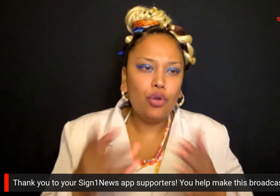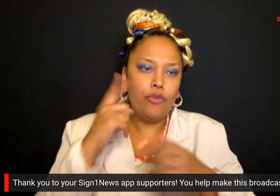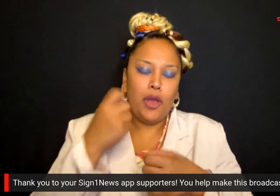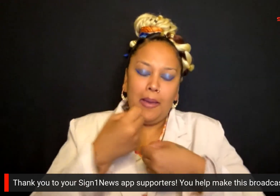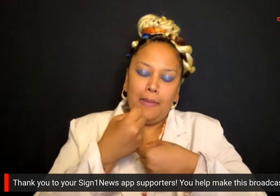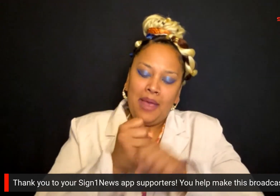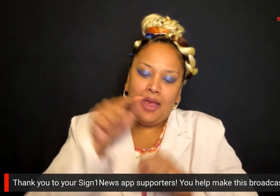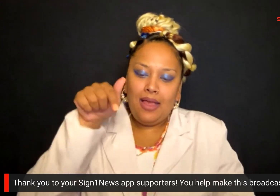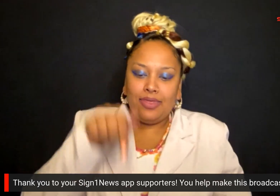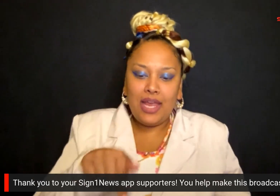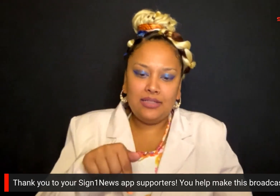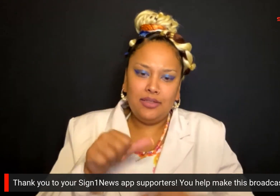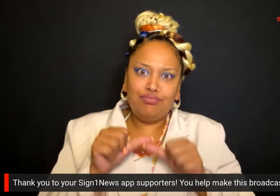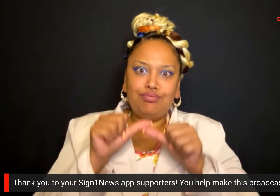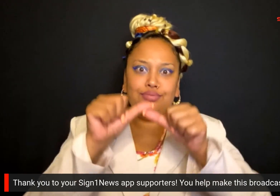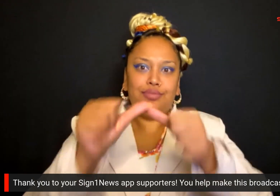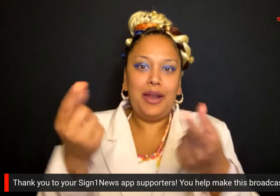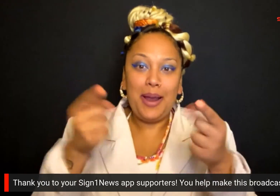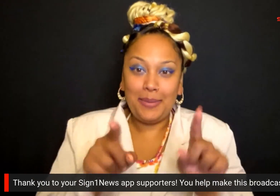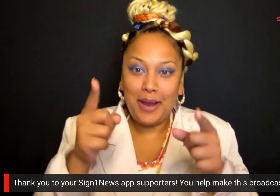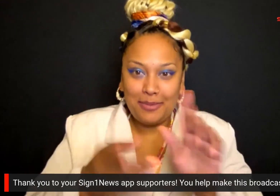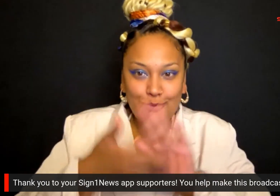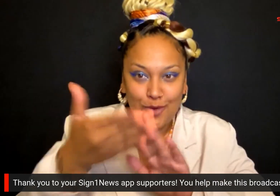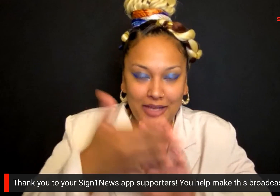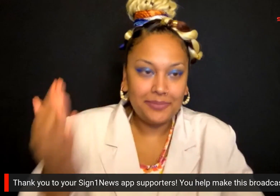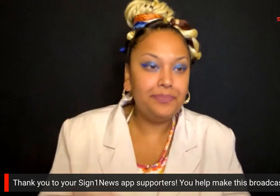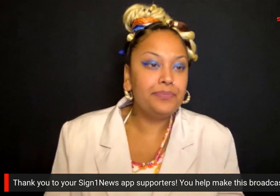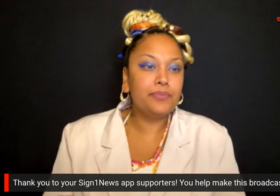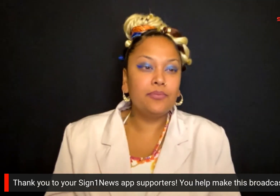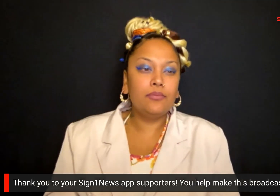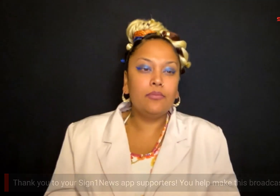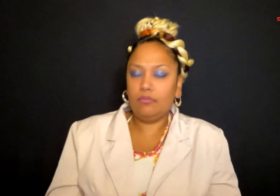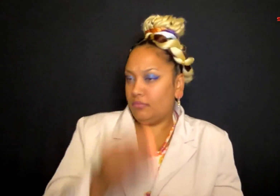big thank you to our Sign1News app supporters to help make this broadcast happen